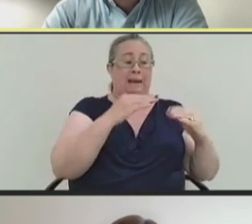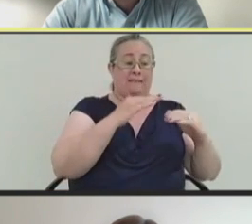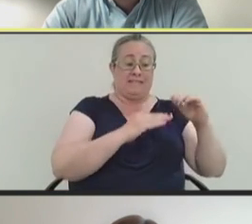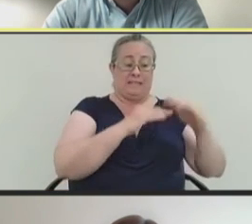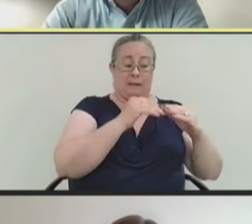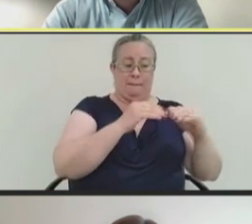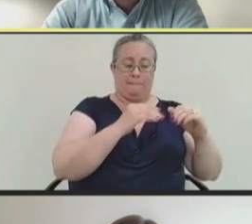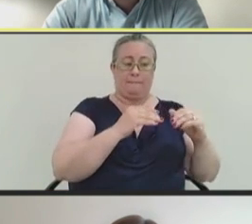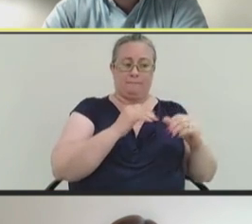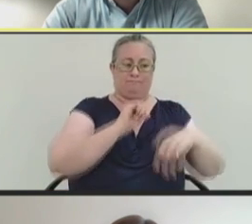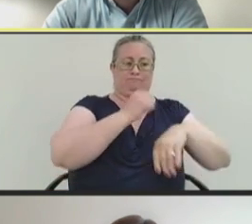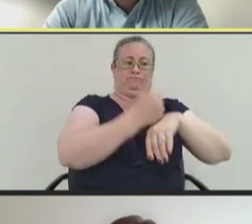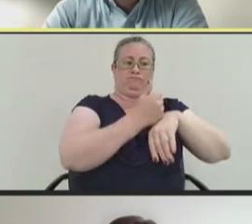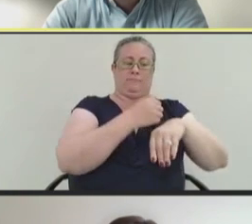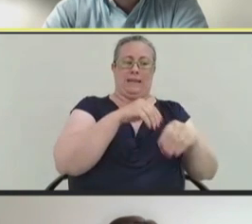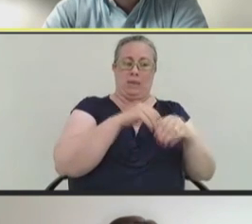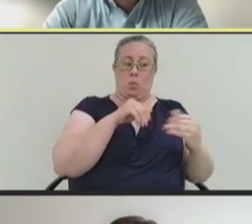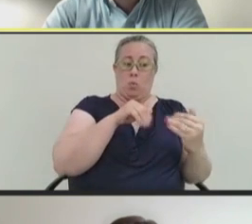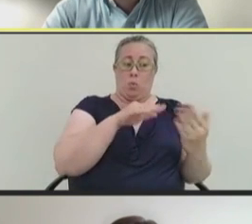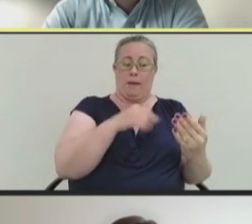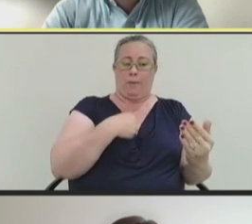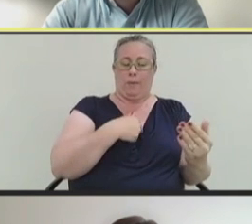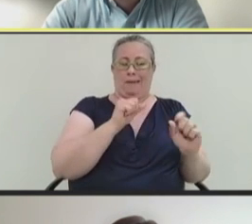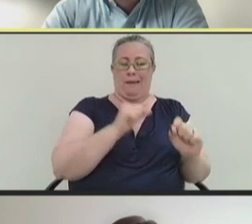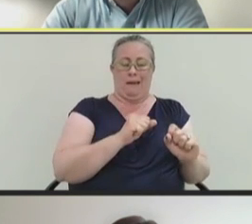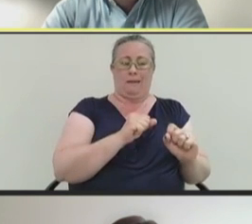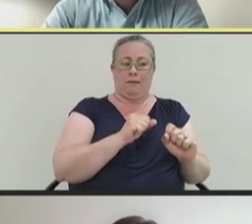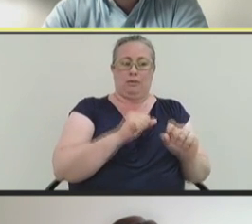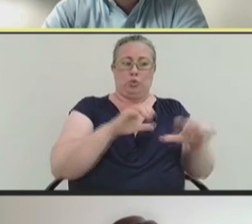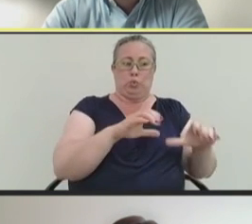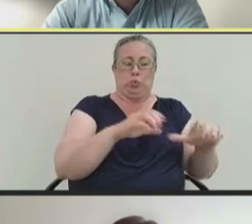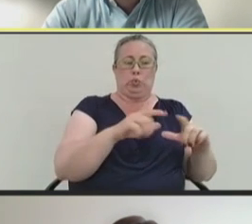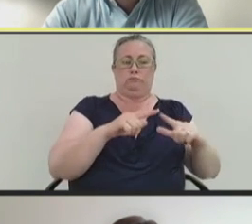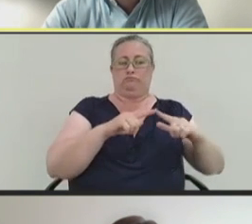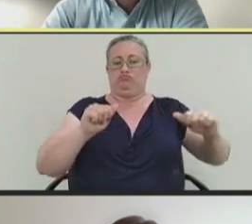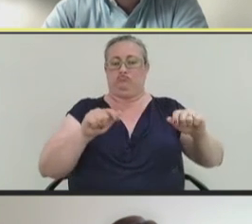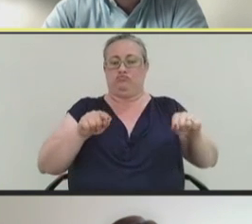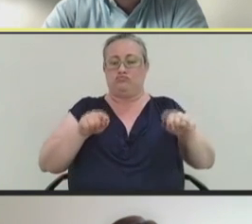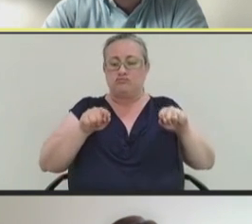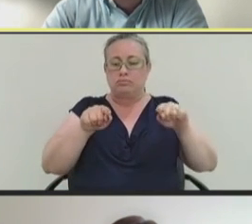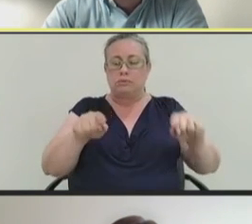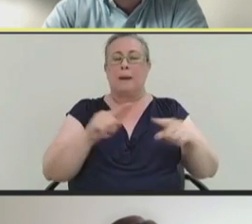we can do this in a complementary fashion. But that's part of the close collaboration we have